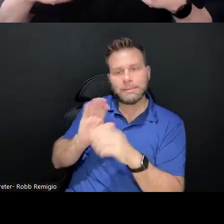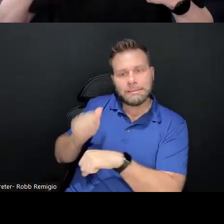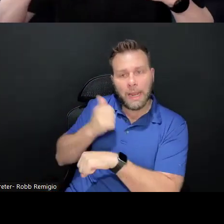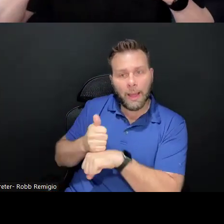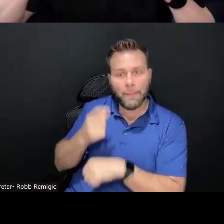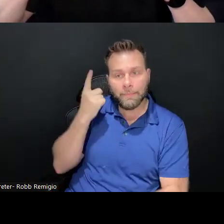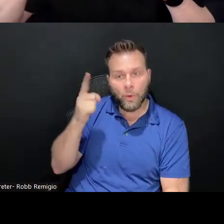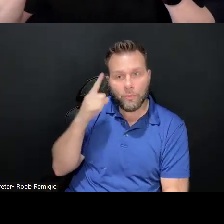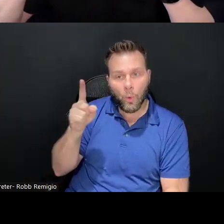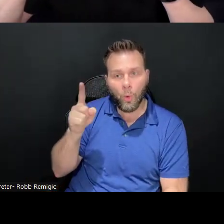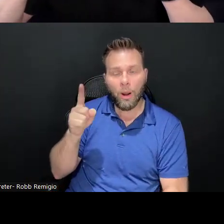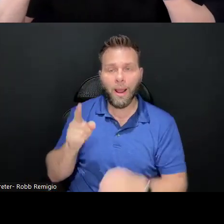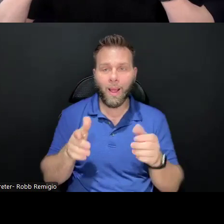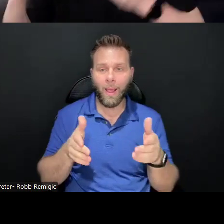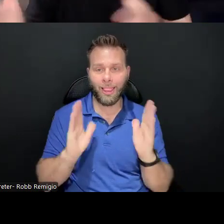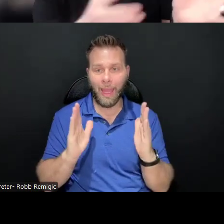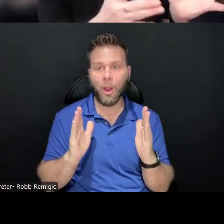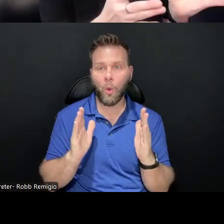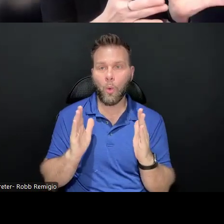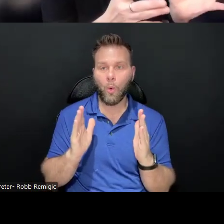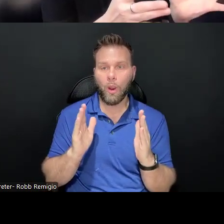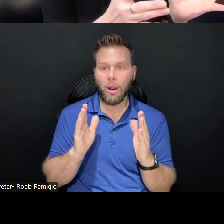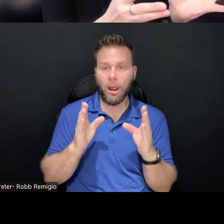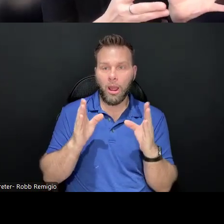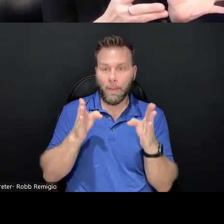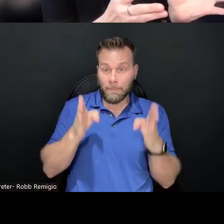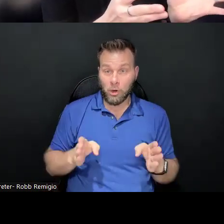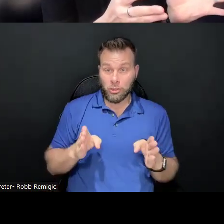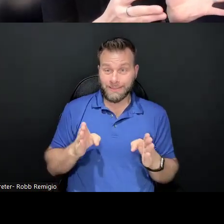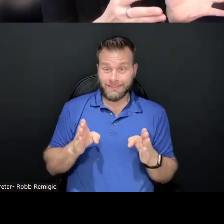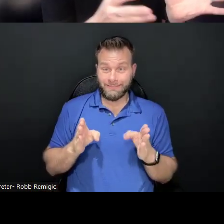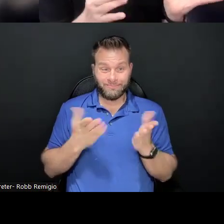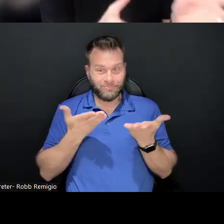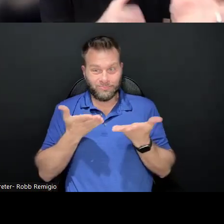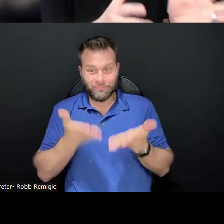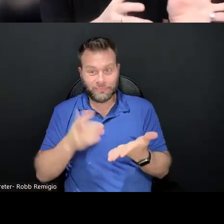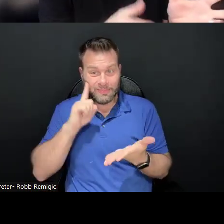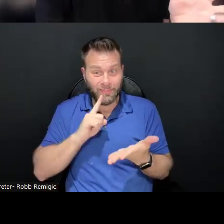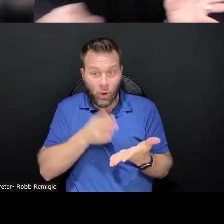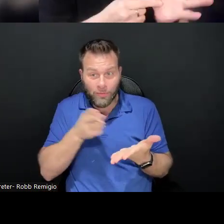It was something designed to bring somebody out of that dangerous roadside situation